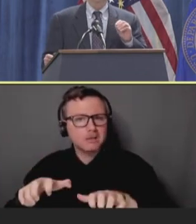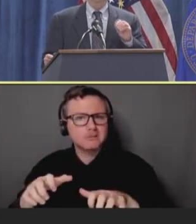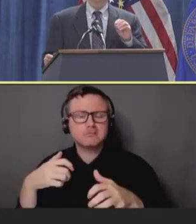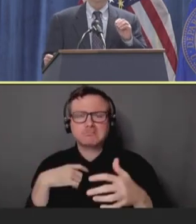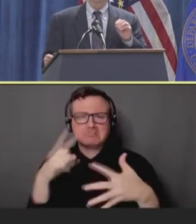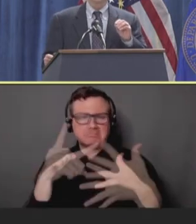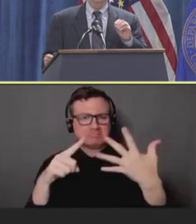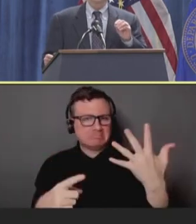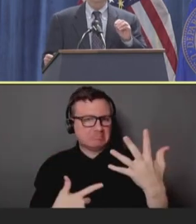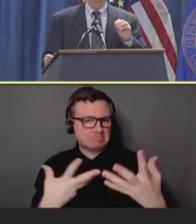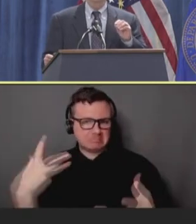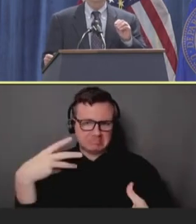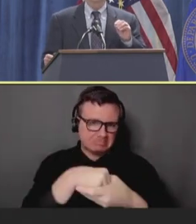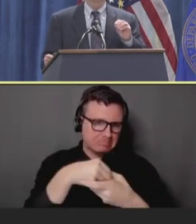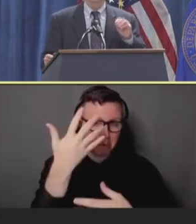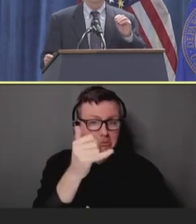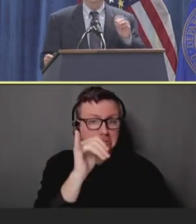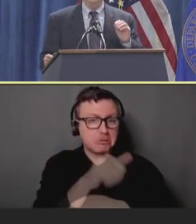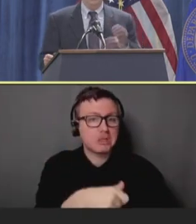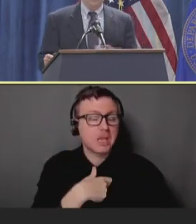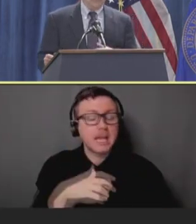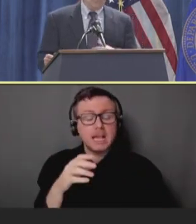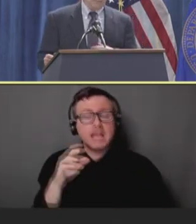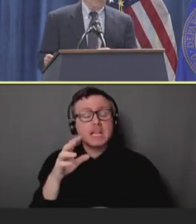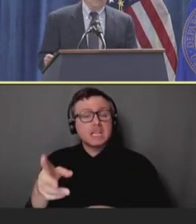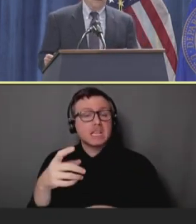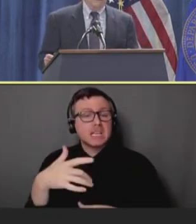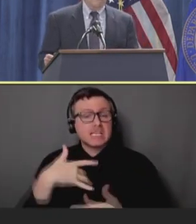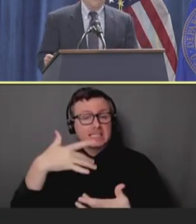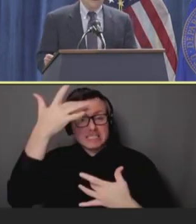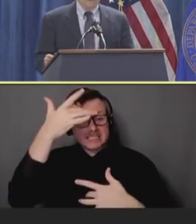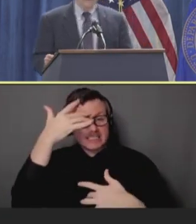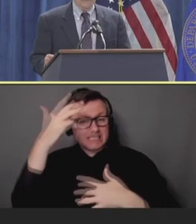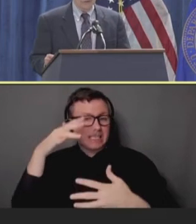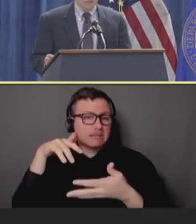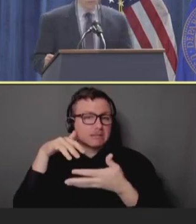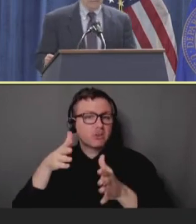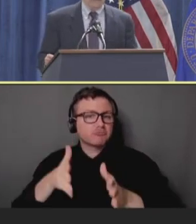But epidemiologists from the CDC went out there and solved this problem very, very quickly.